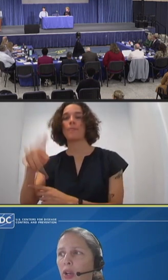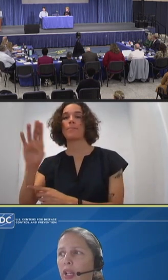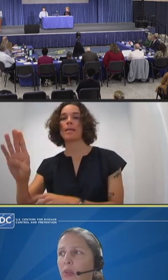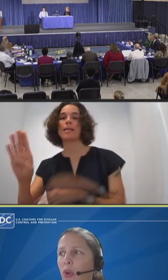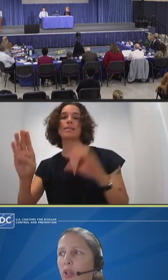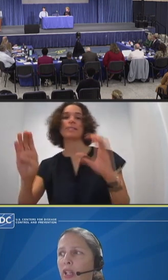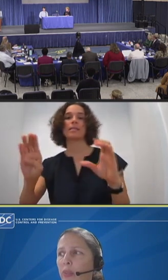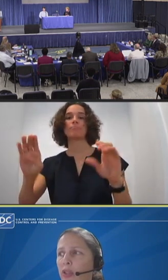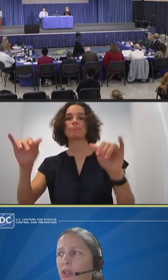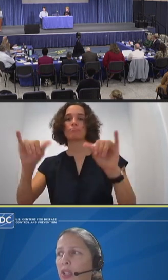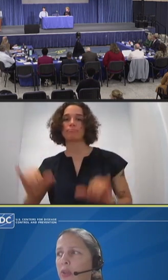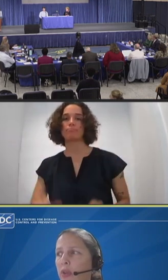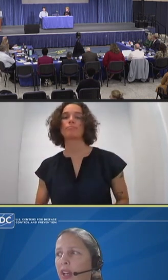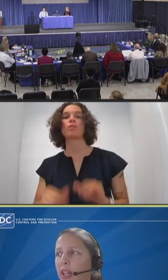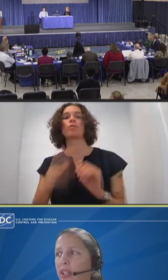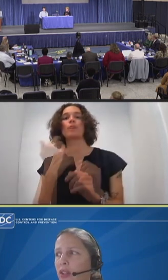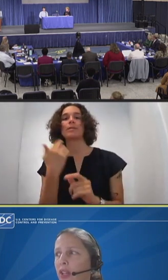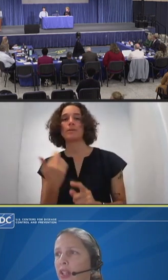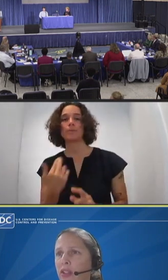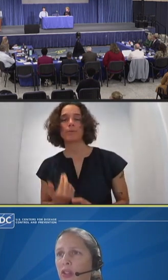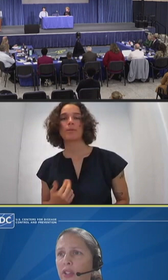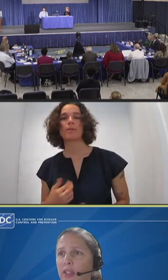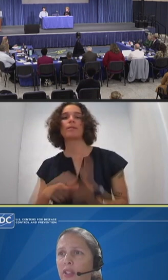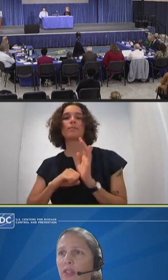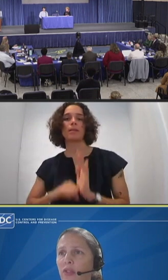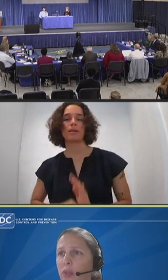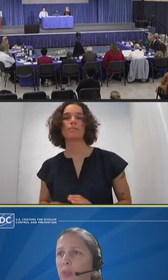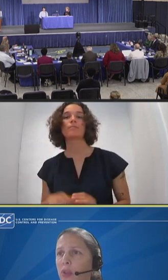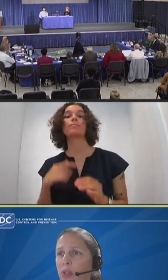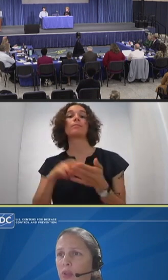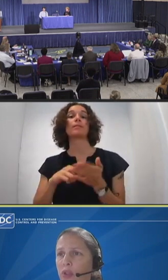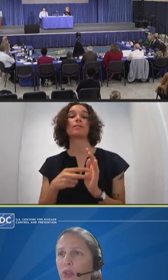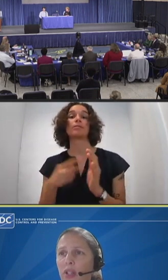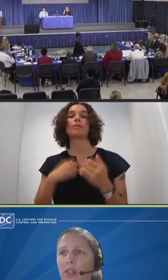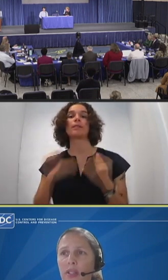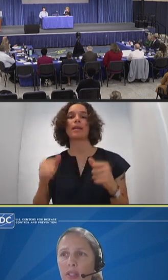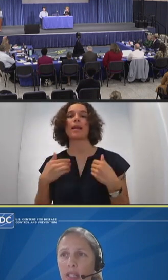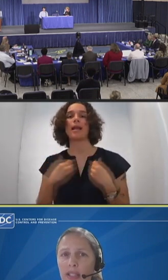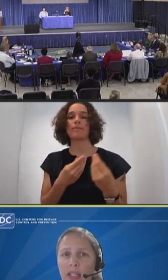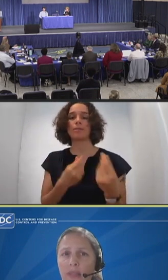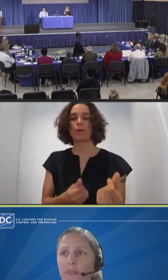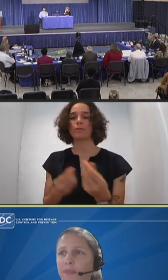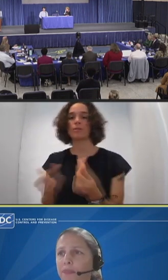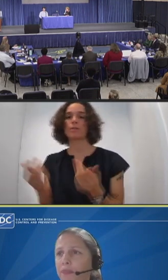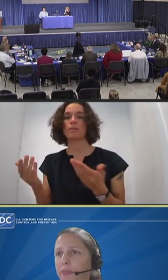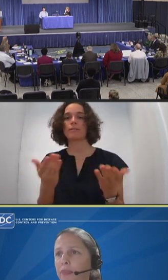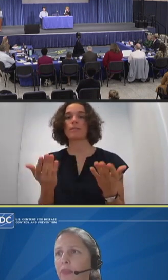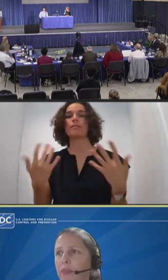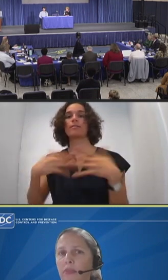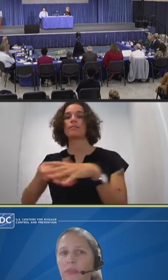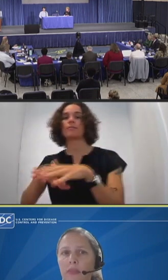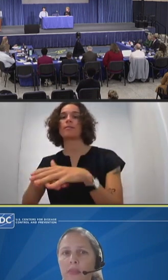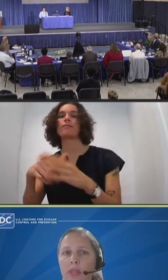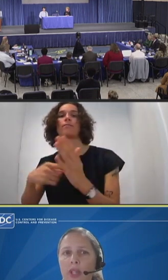an important opportunity to provide integrated services for people who use drugs. Next slide.